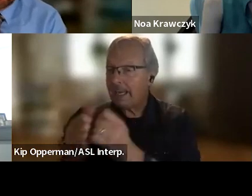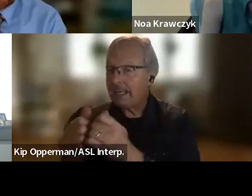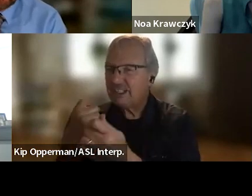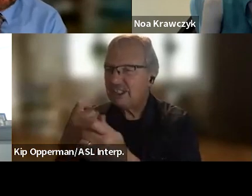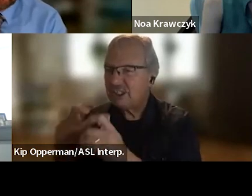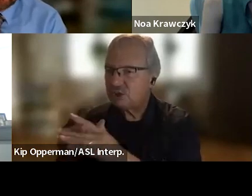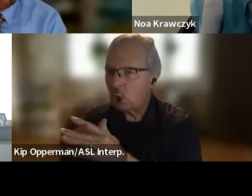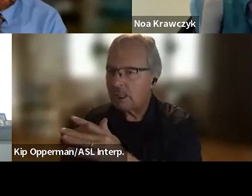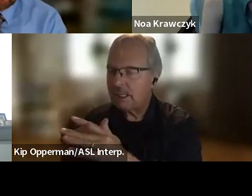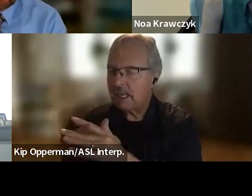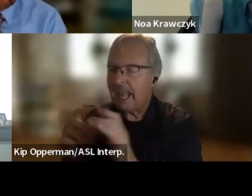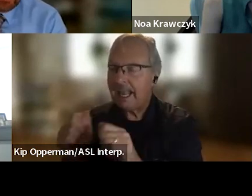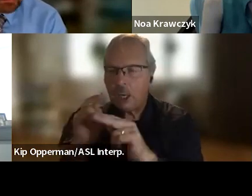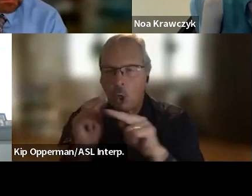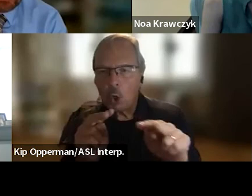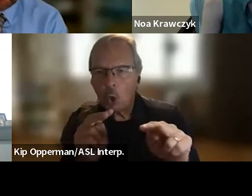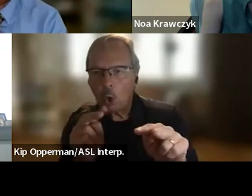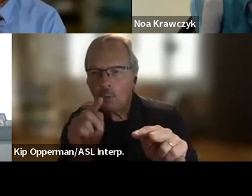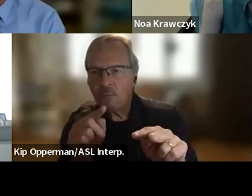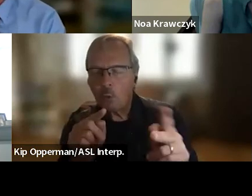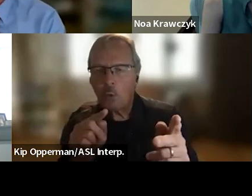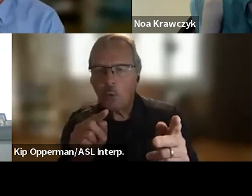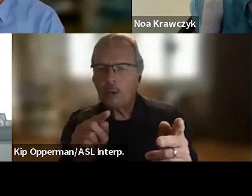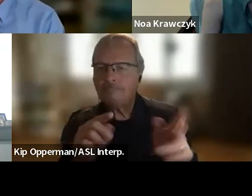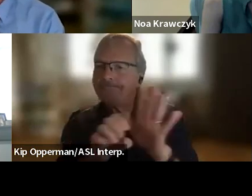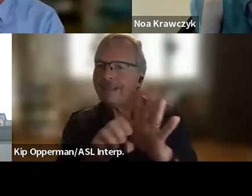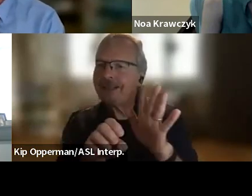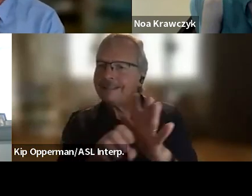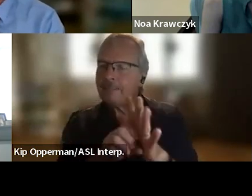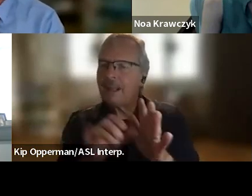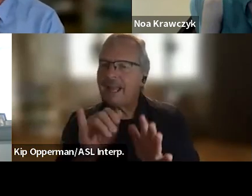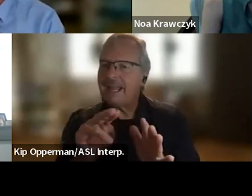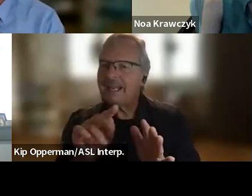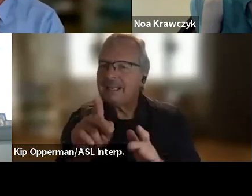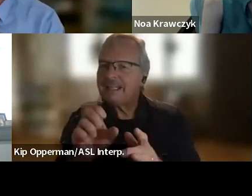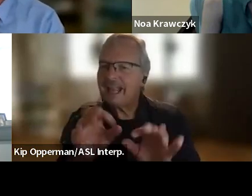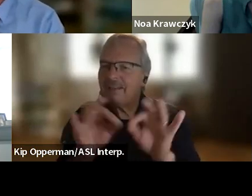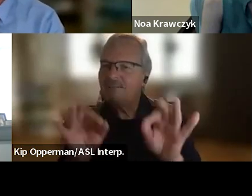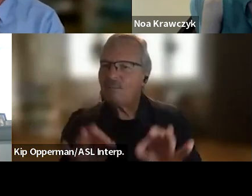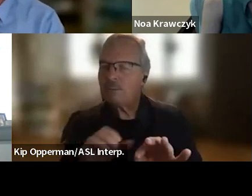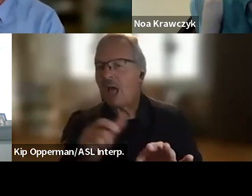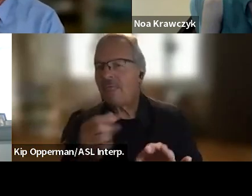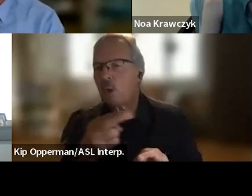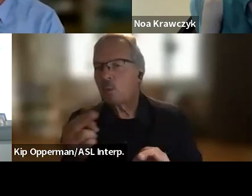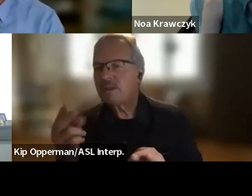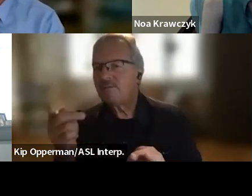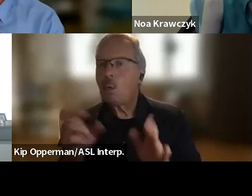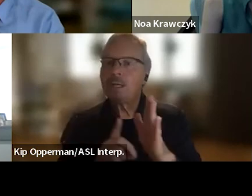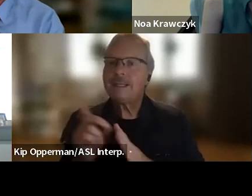with some of this can look for some like sample intake forms or other resources for developing intake forms